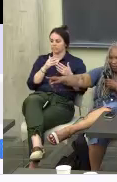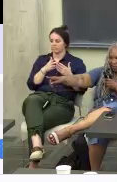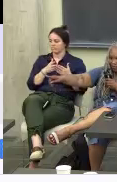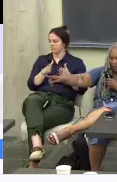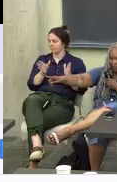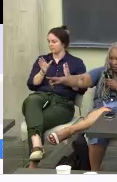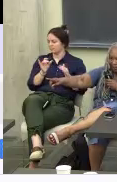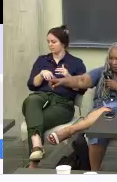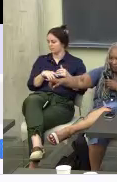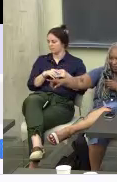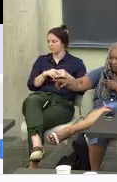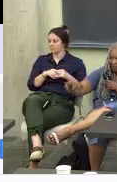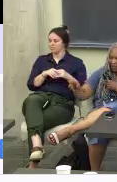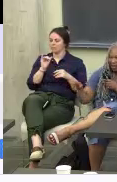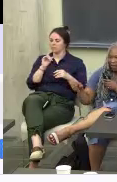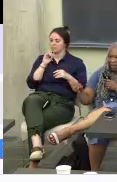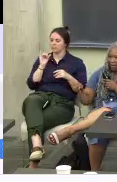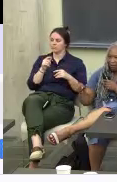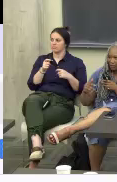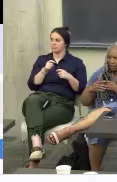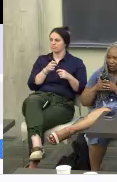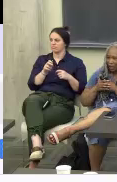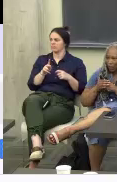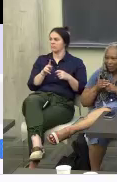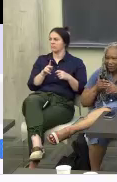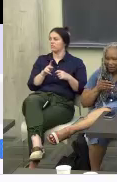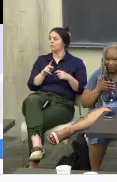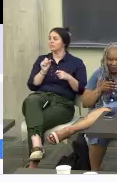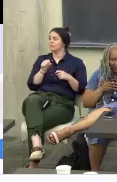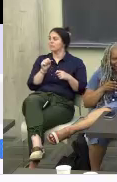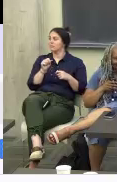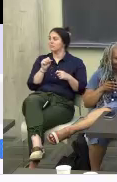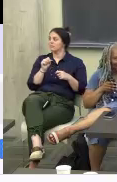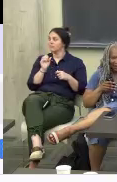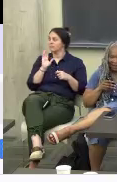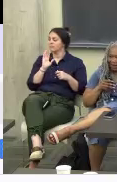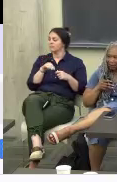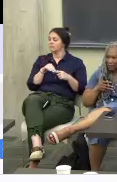that goes back to what Jeff was saying about, you know, like going into the places that you're not